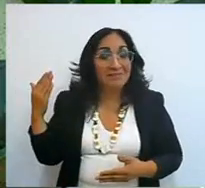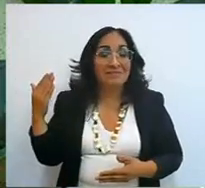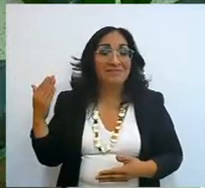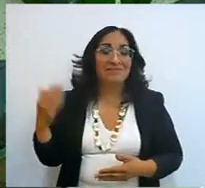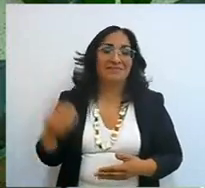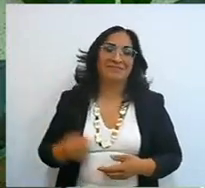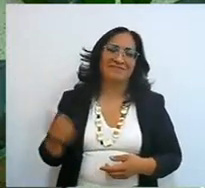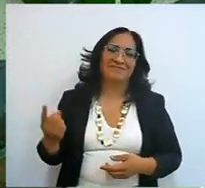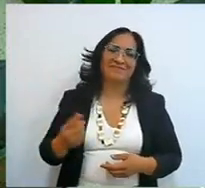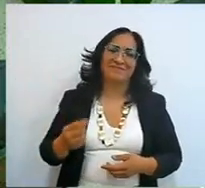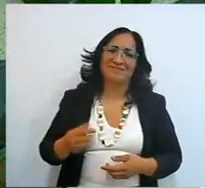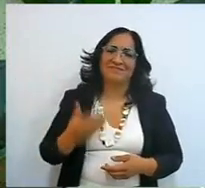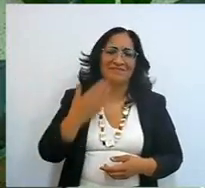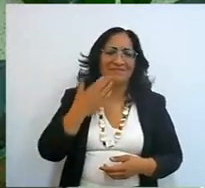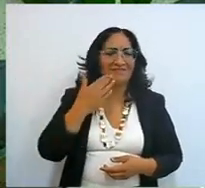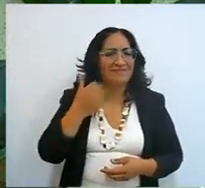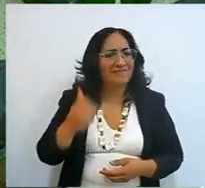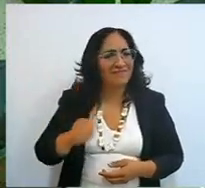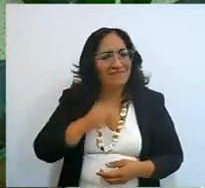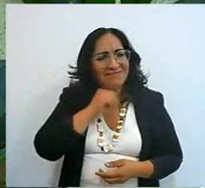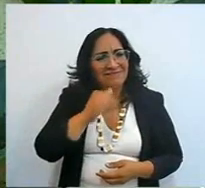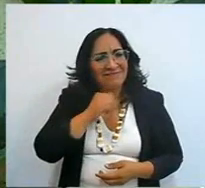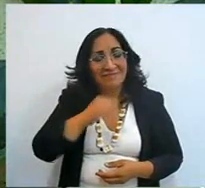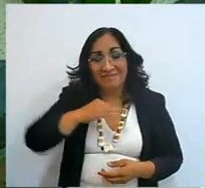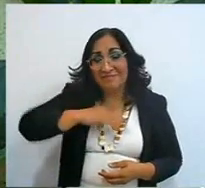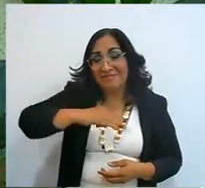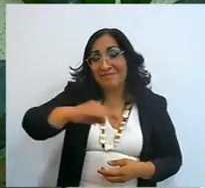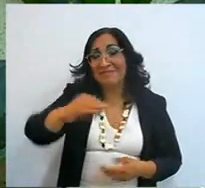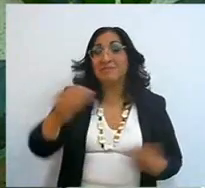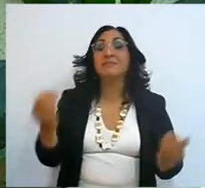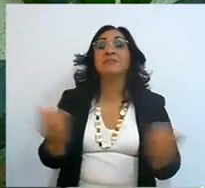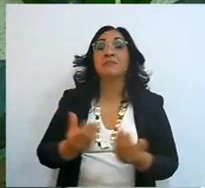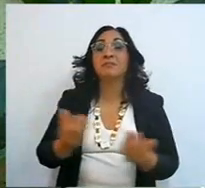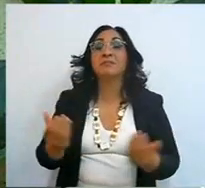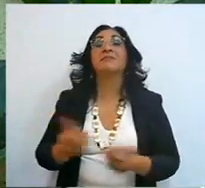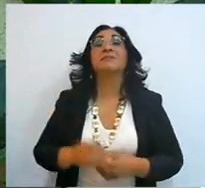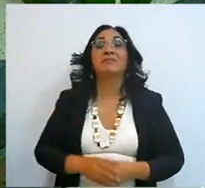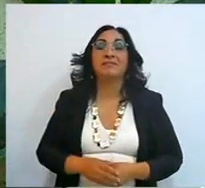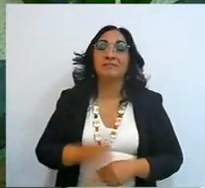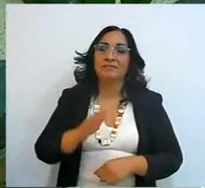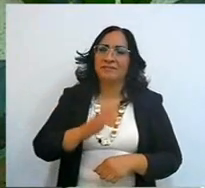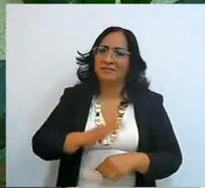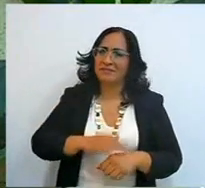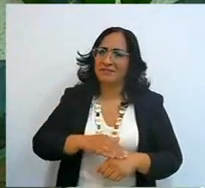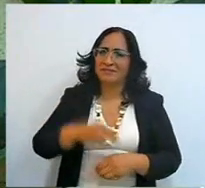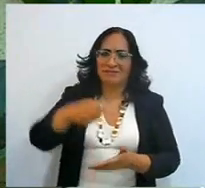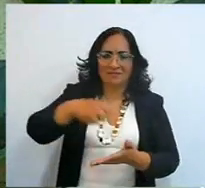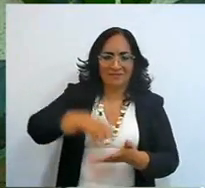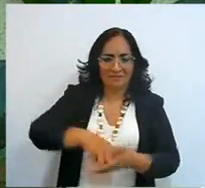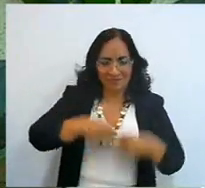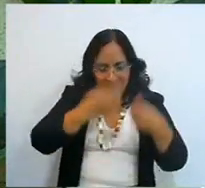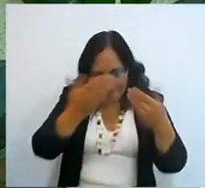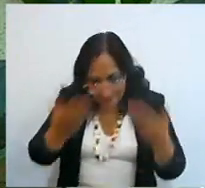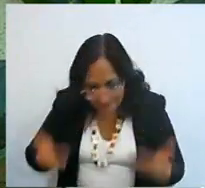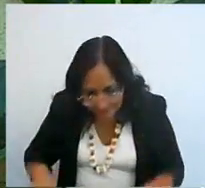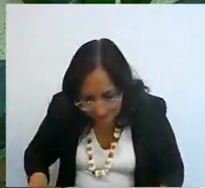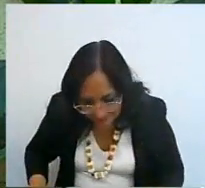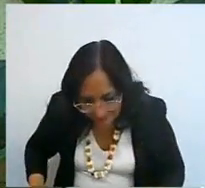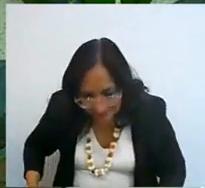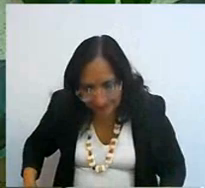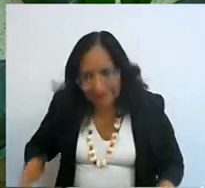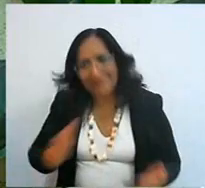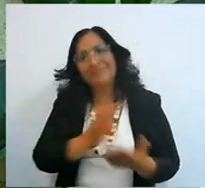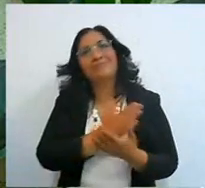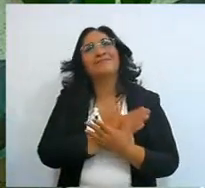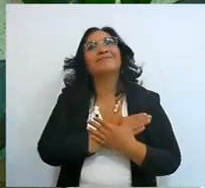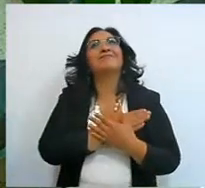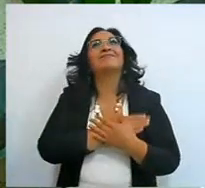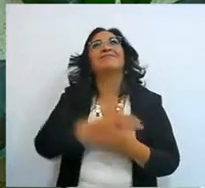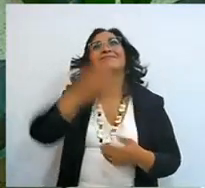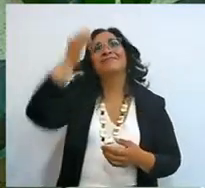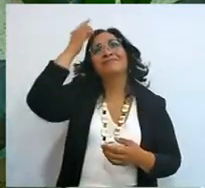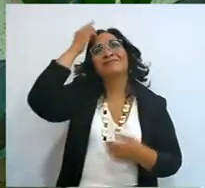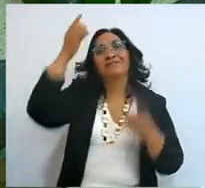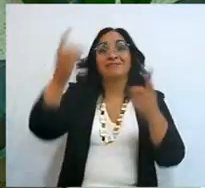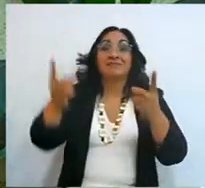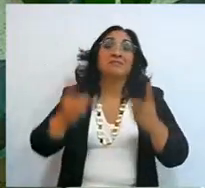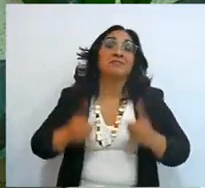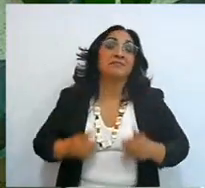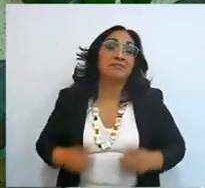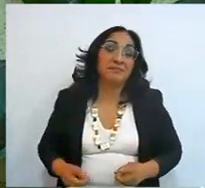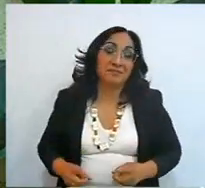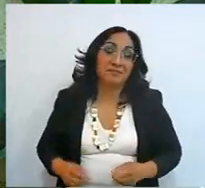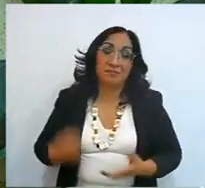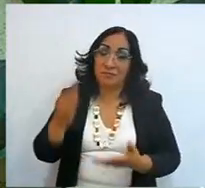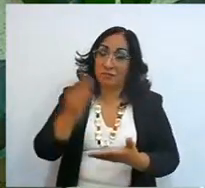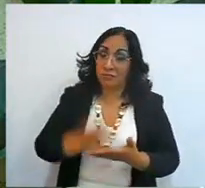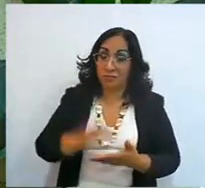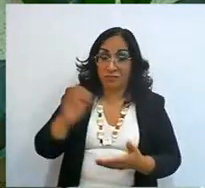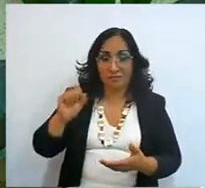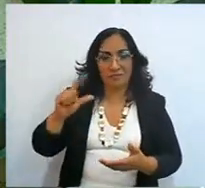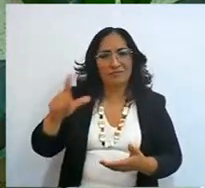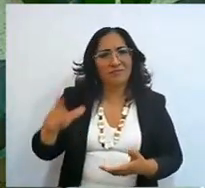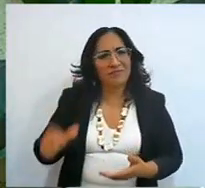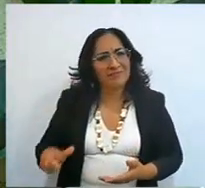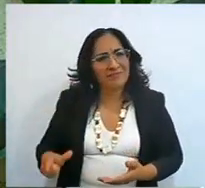that there is nothing we can do, other than surrender to that love for God, only he understands us,